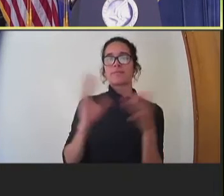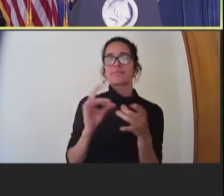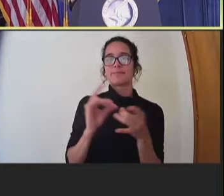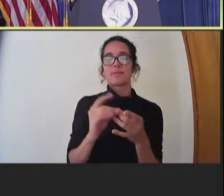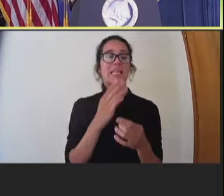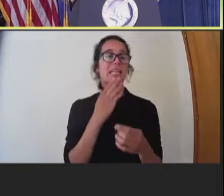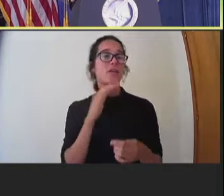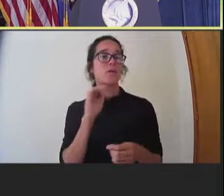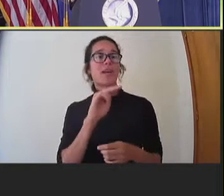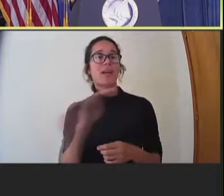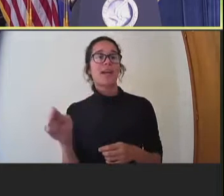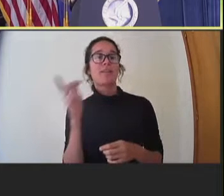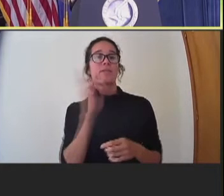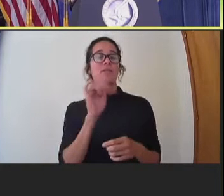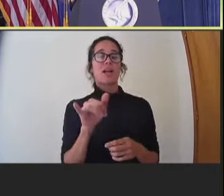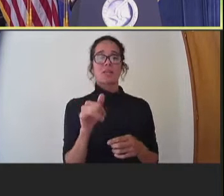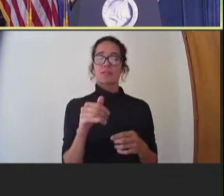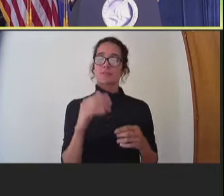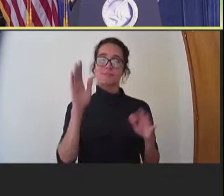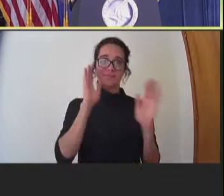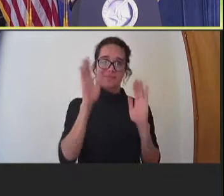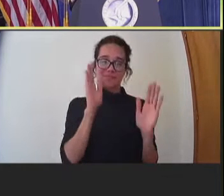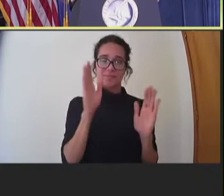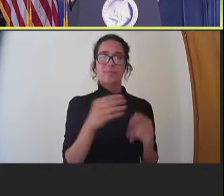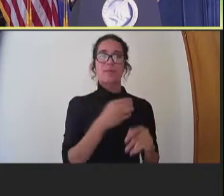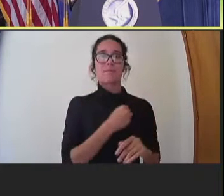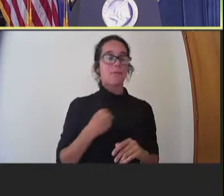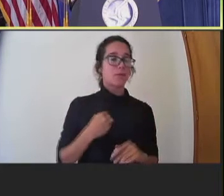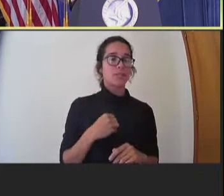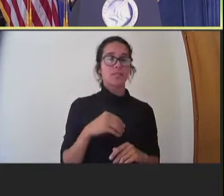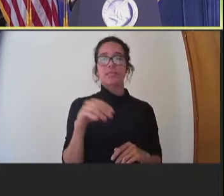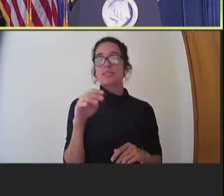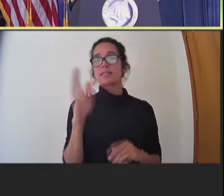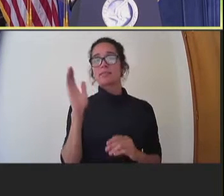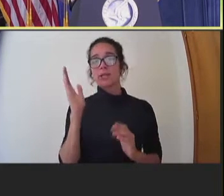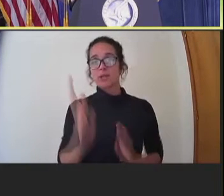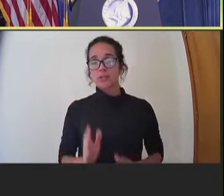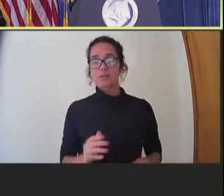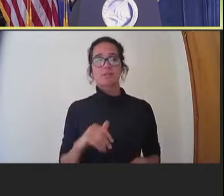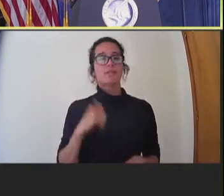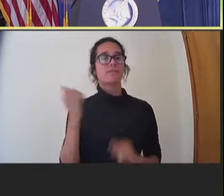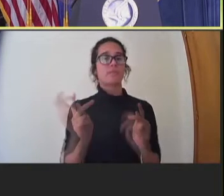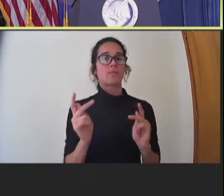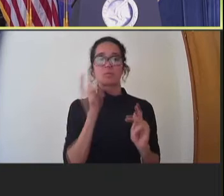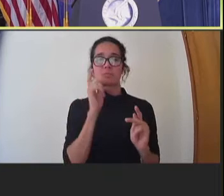NVAC members, speakers, and others who have joined us in person today, but also across